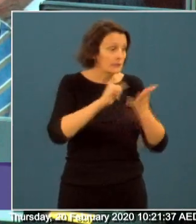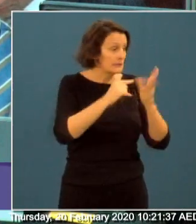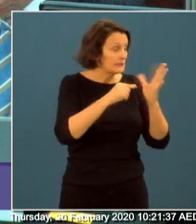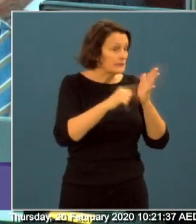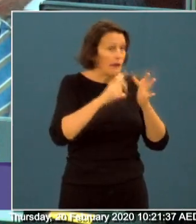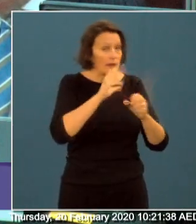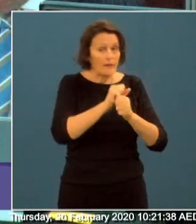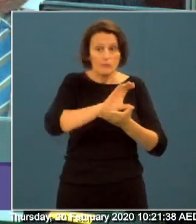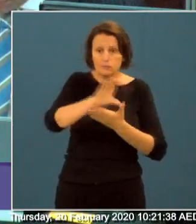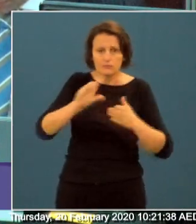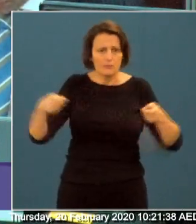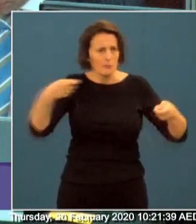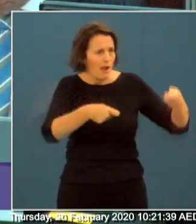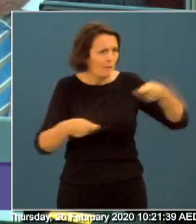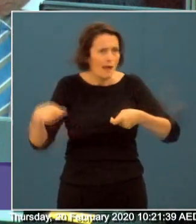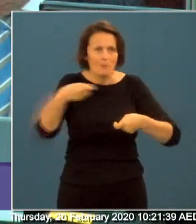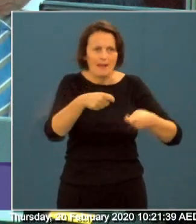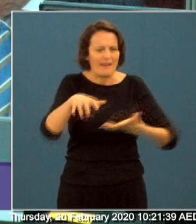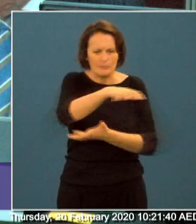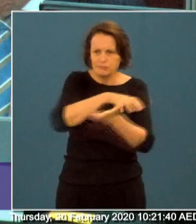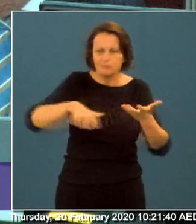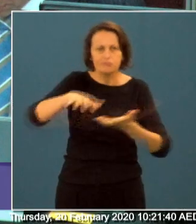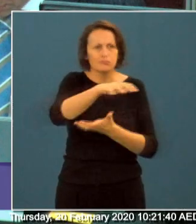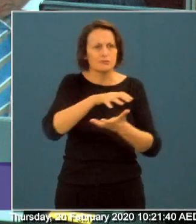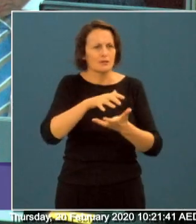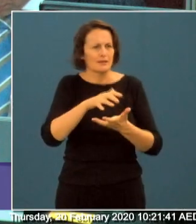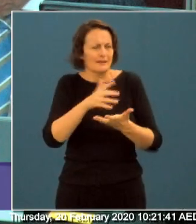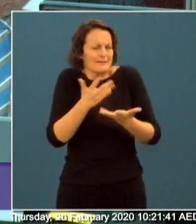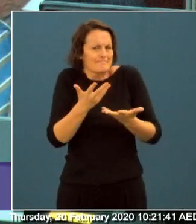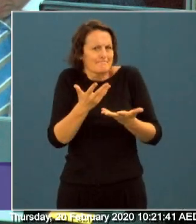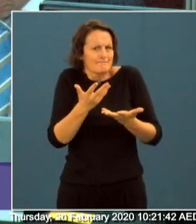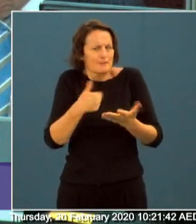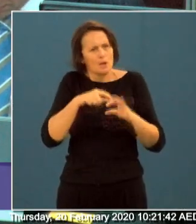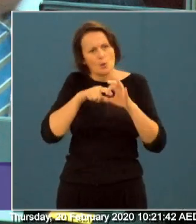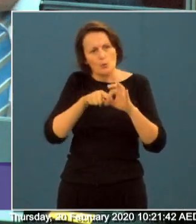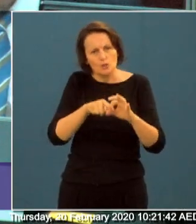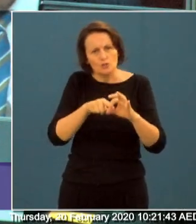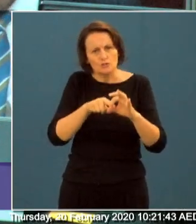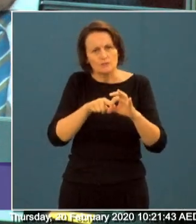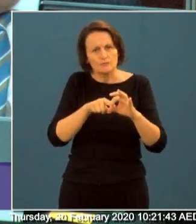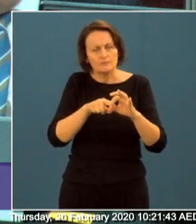what incentives could be built into reporting mechanisms